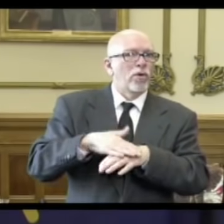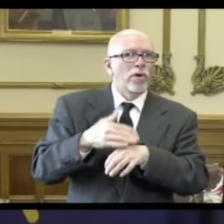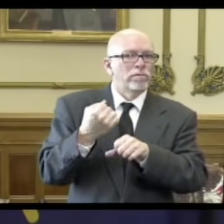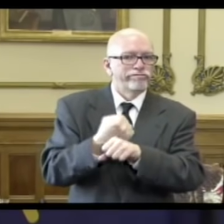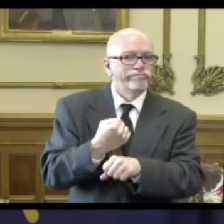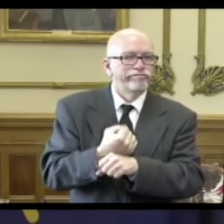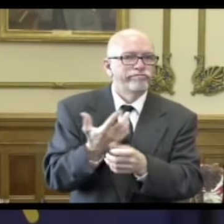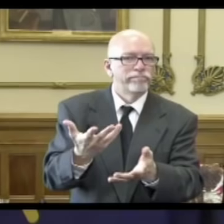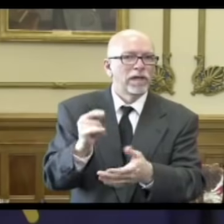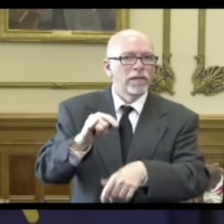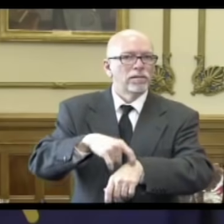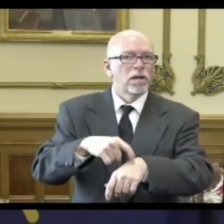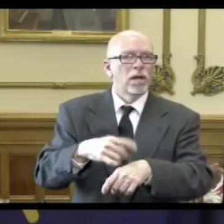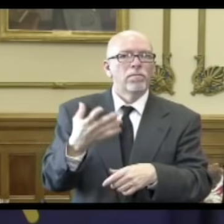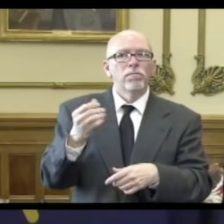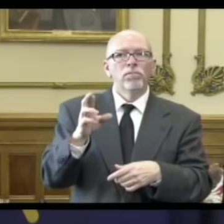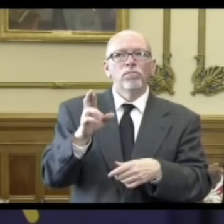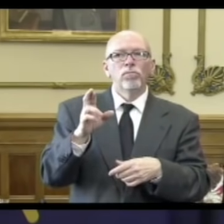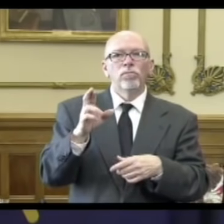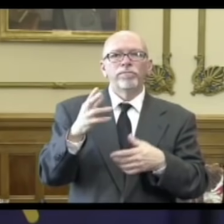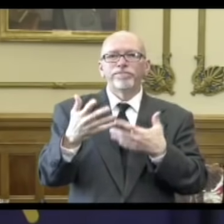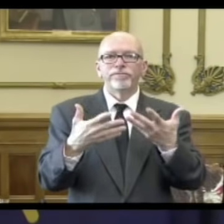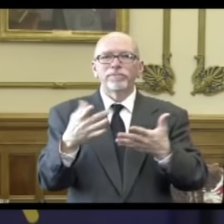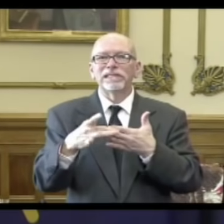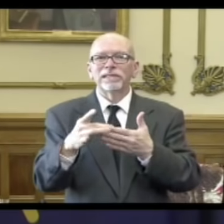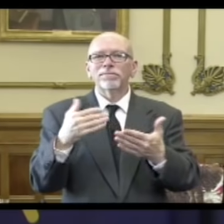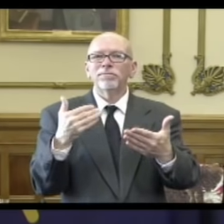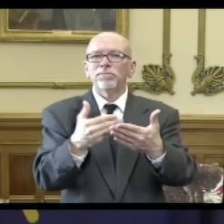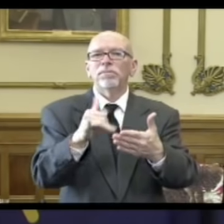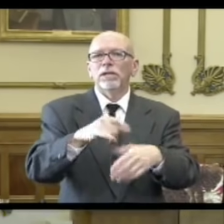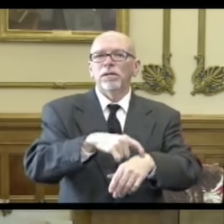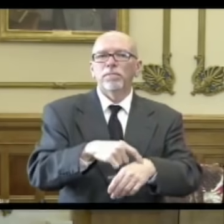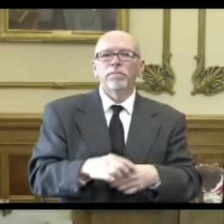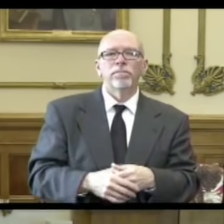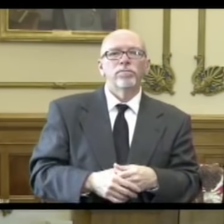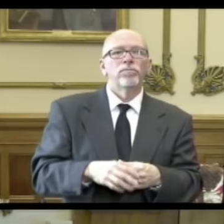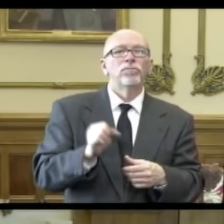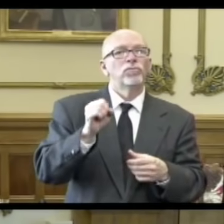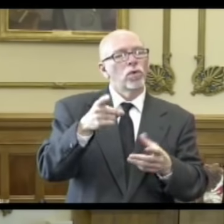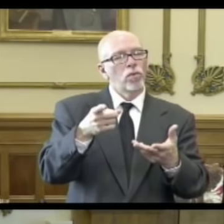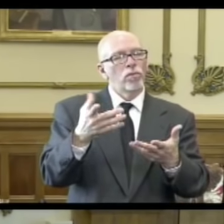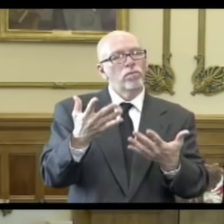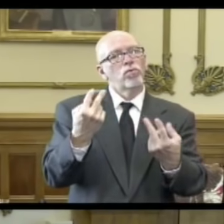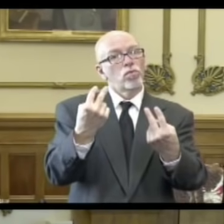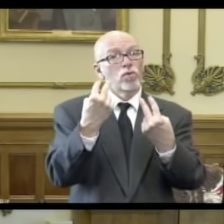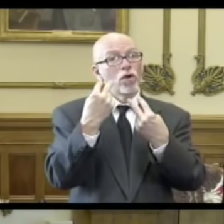WORKING. I'M WITH THEM TO FIGURE OUT HOW THEY WOULD BE ABLE TO SAFELY ACCOMMODATE THEIR STUDENTS. ACCORDING TO WHAT THE NUMBERS ON THE GROUND